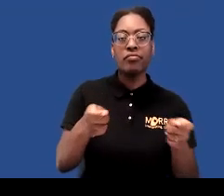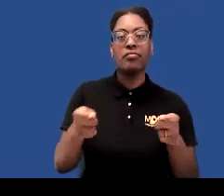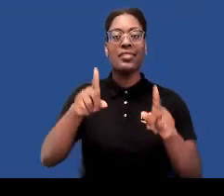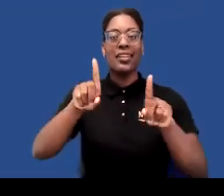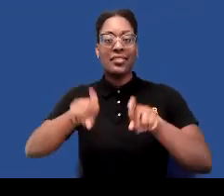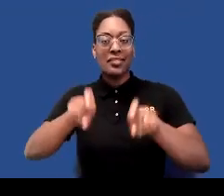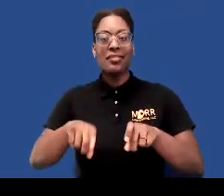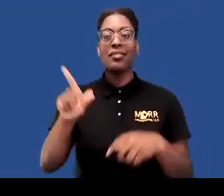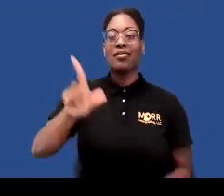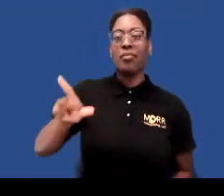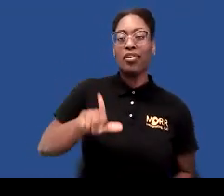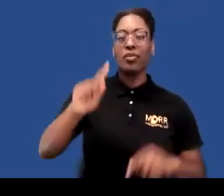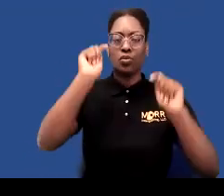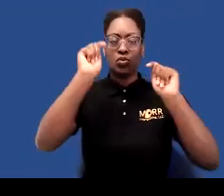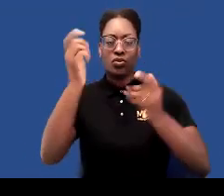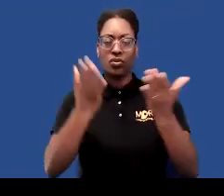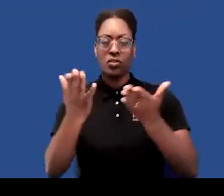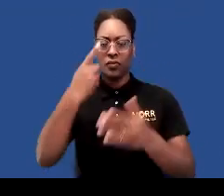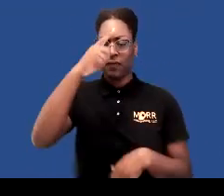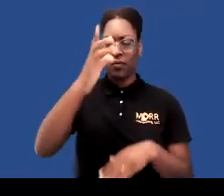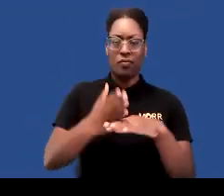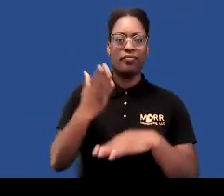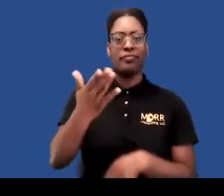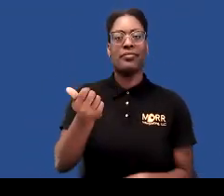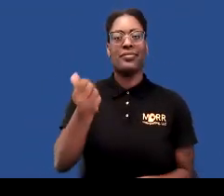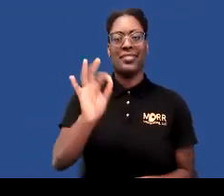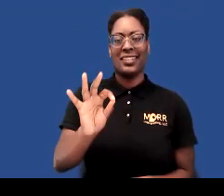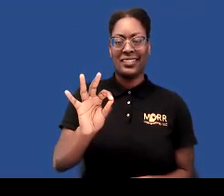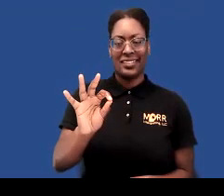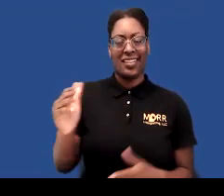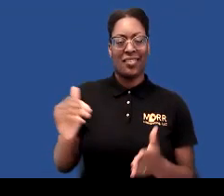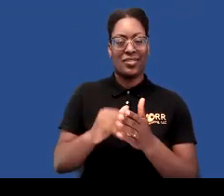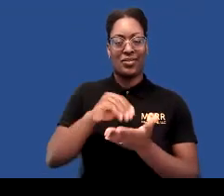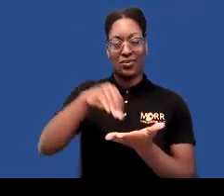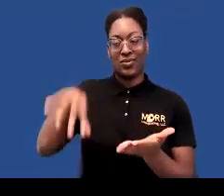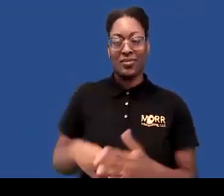services for over 19,000 students. His research agenda is currently focused